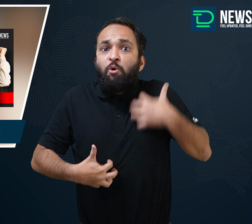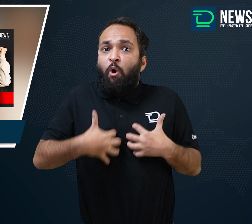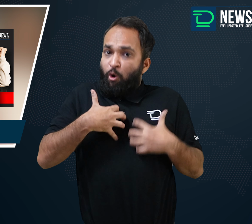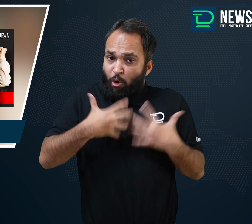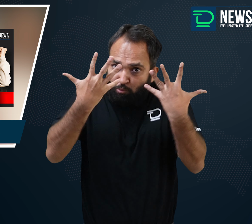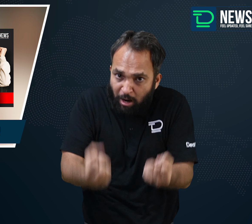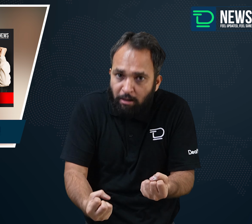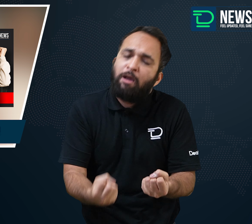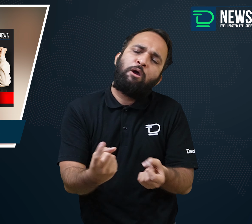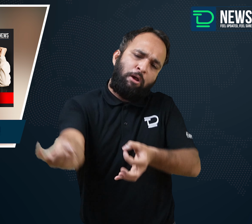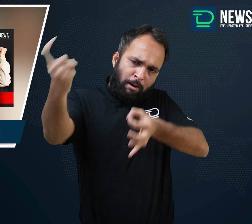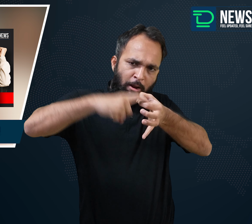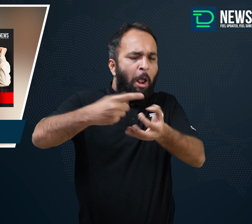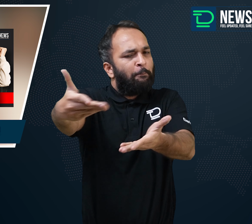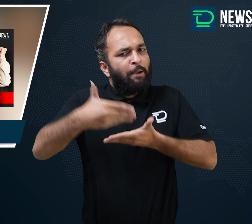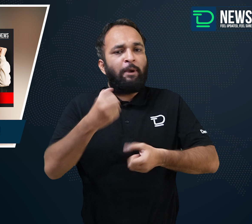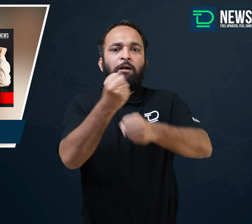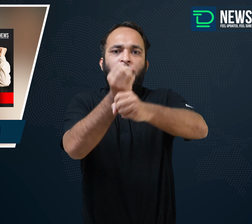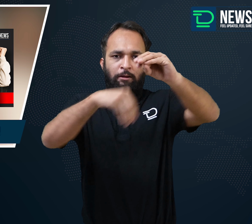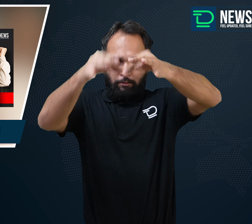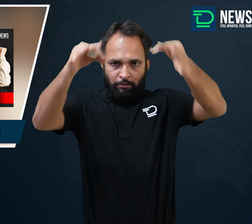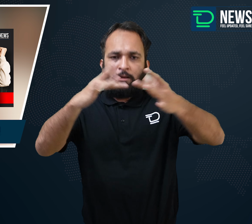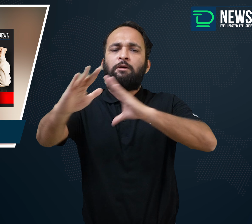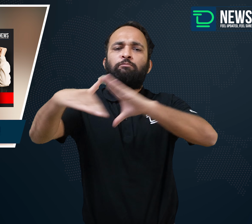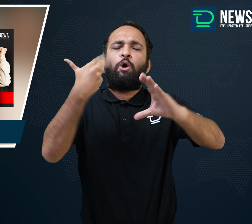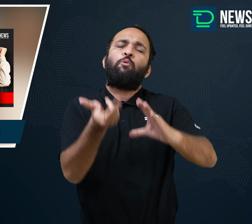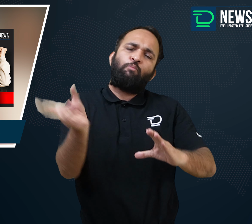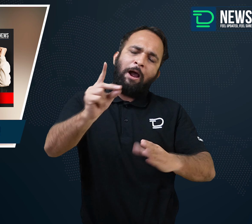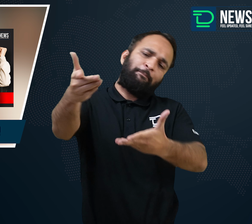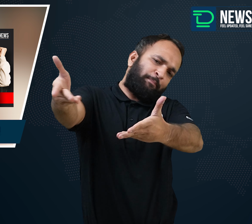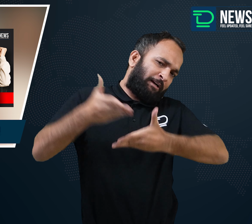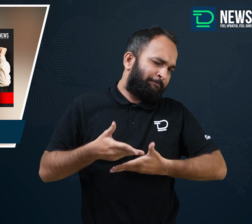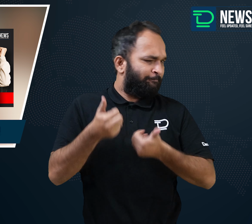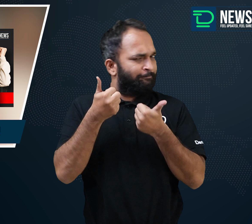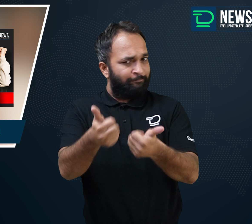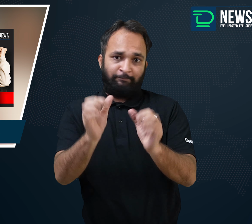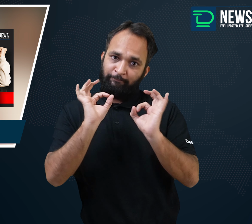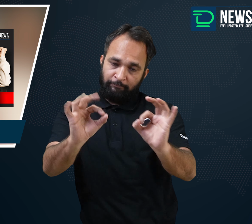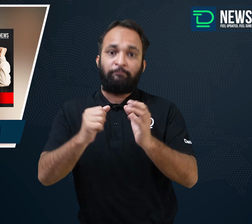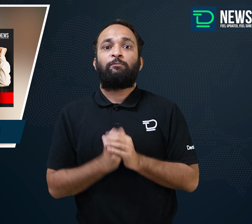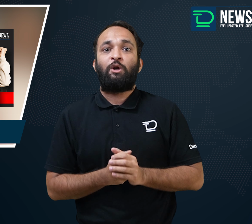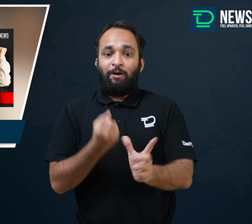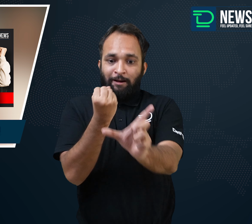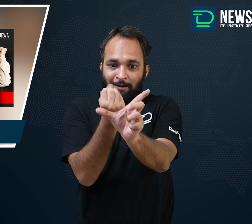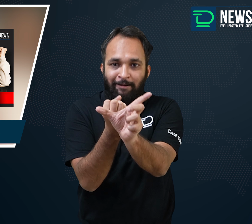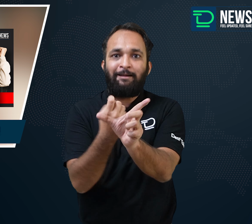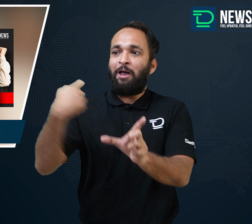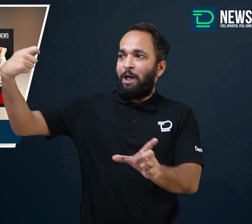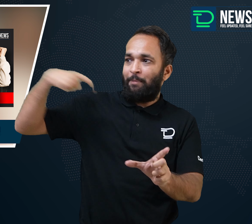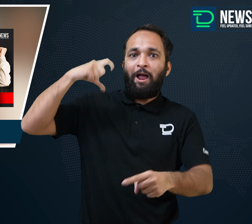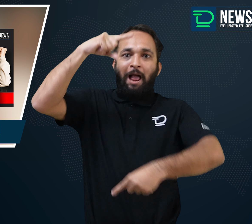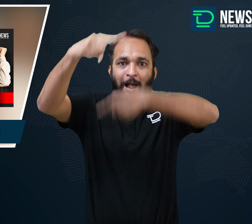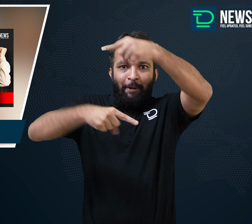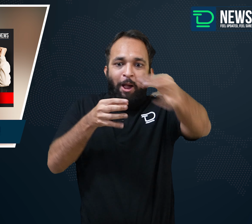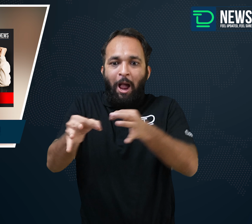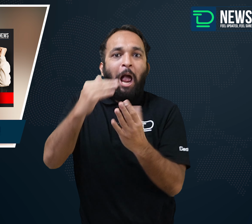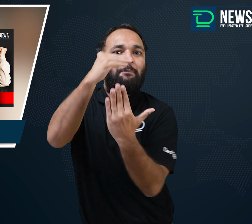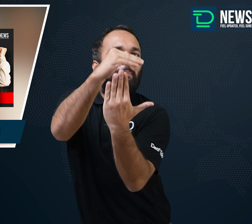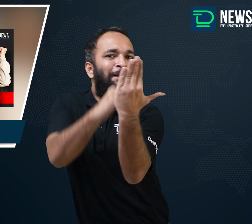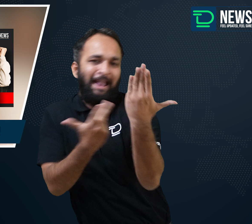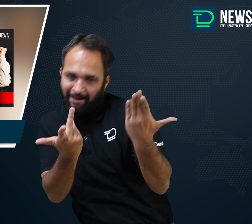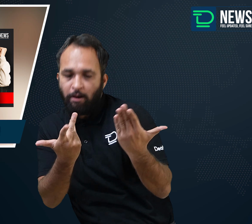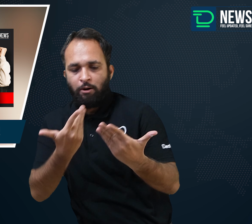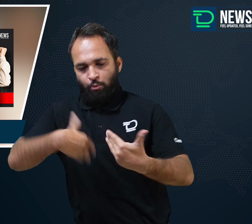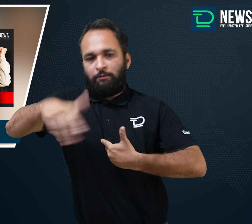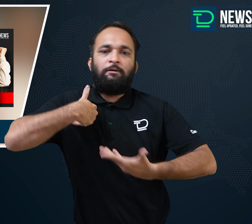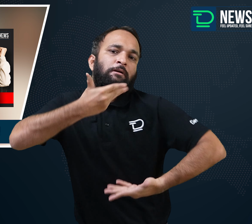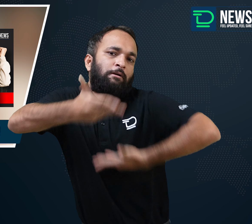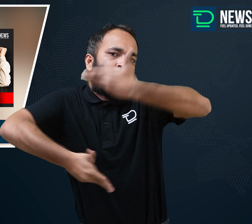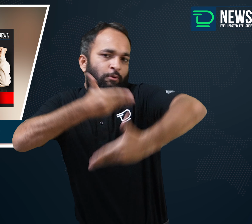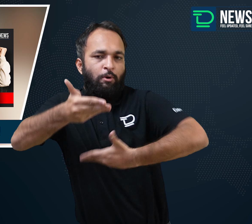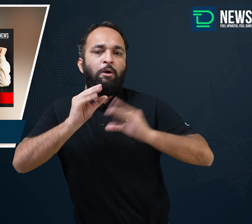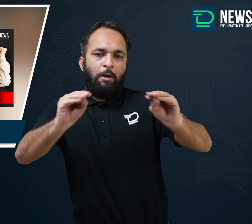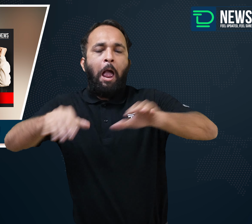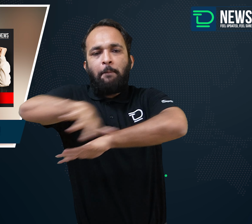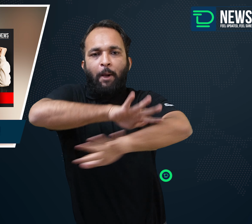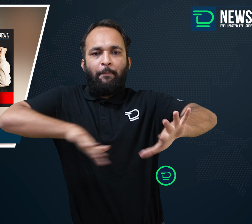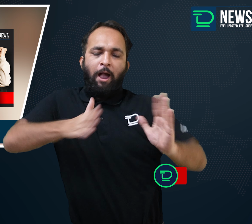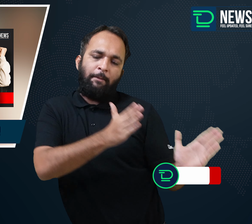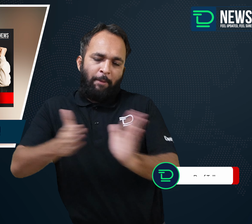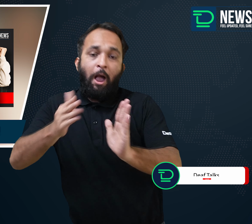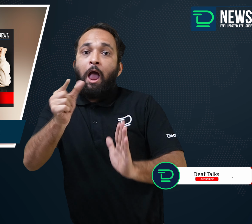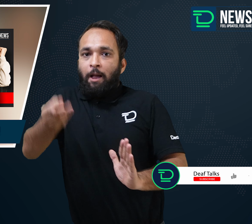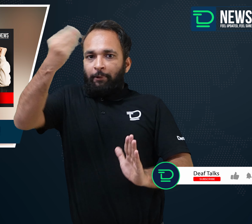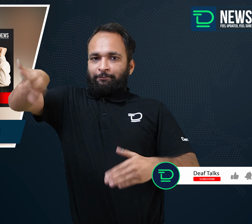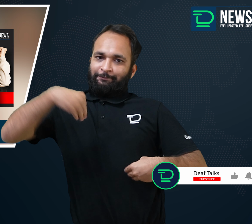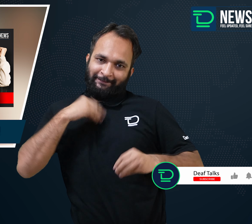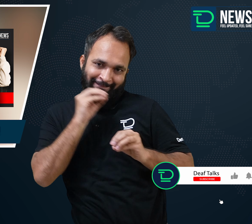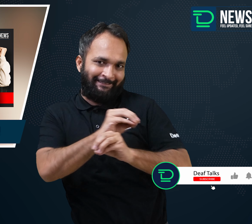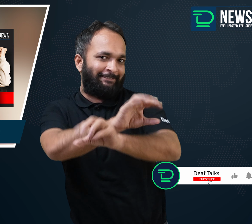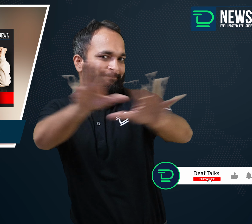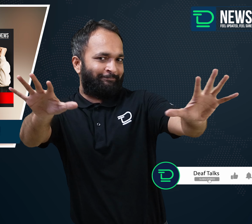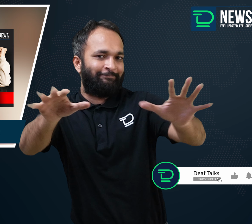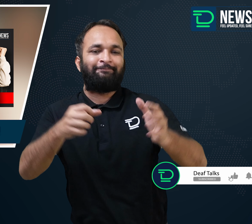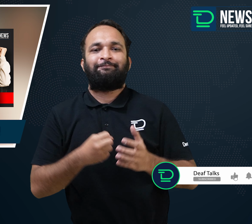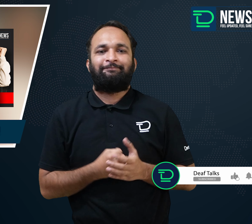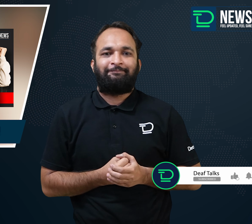Many have filled the forms. If you are interested in learning, the link is also given below. Unroll it.